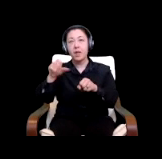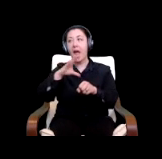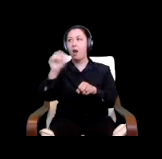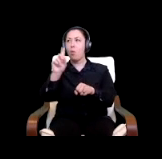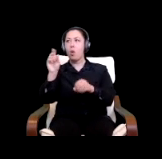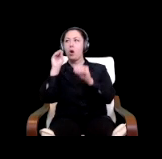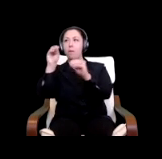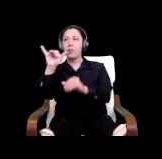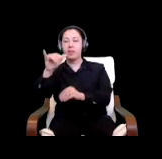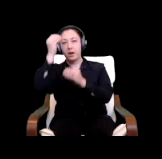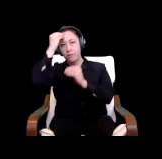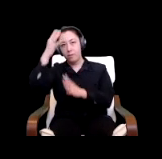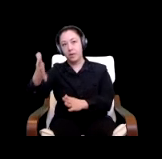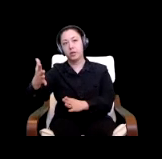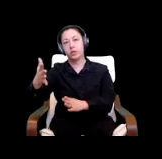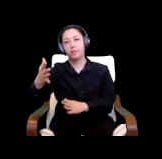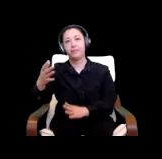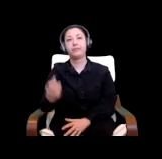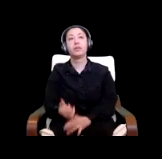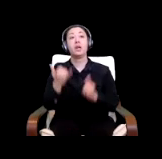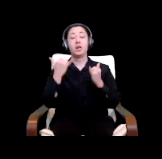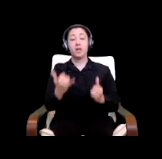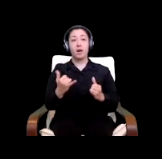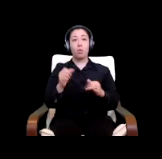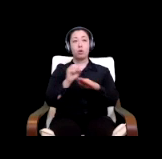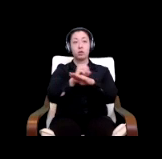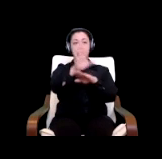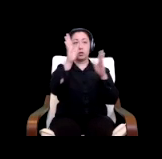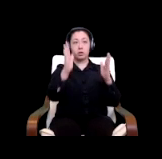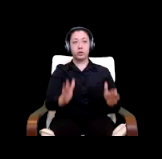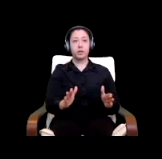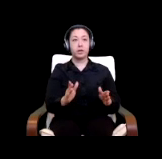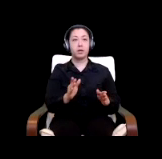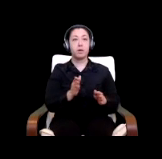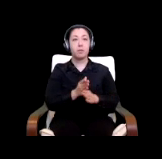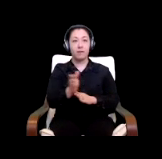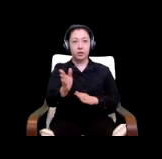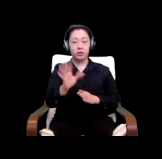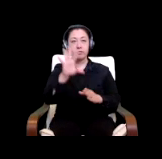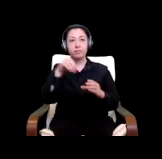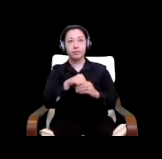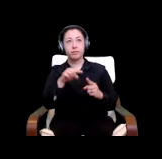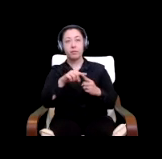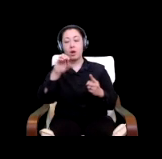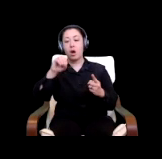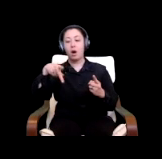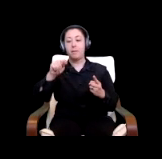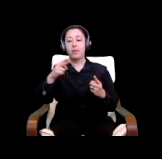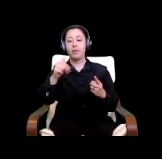Consulting professionals would include ophthalmologist, optometrist, low-vision specialist and the